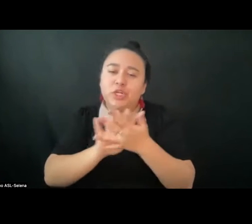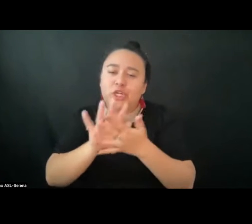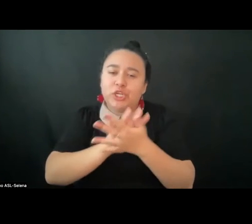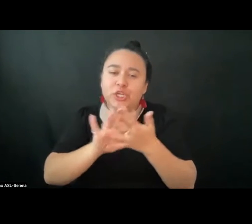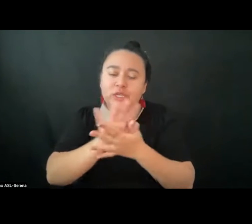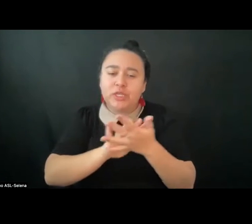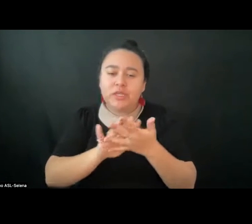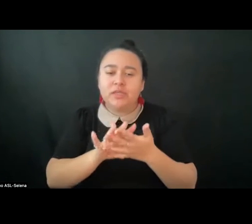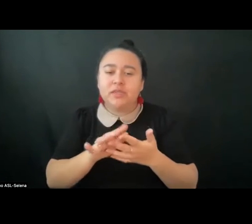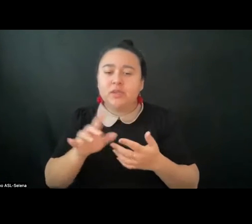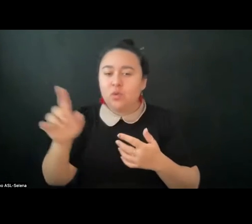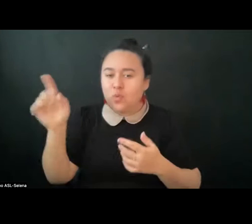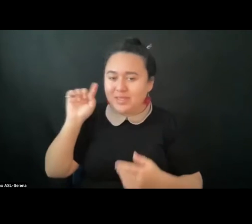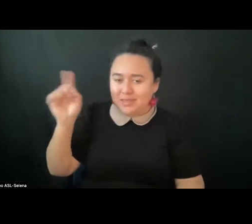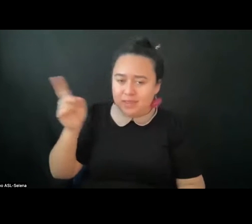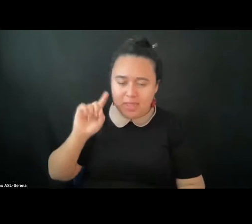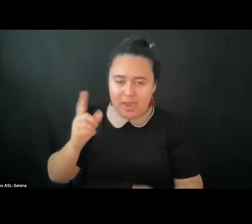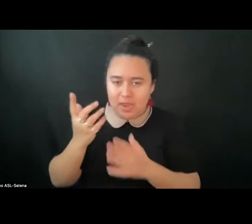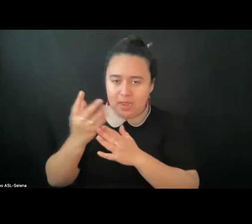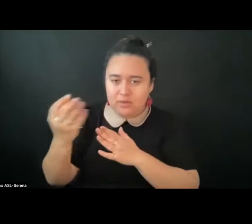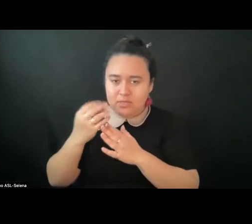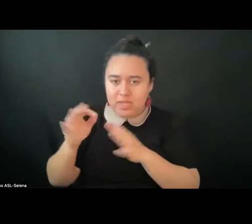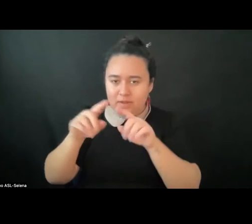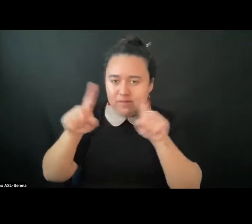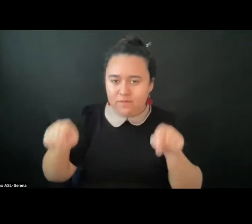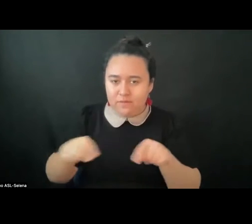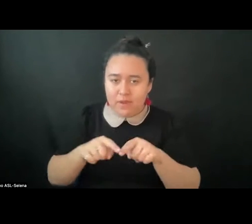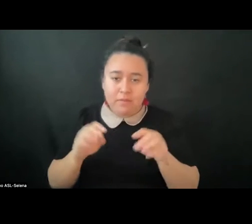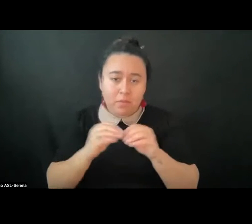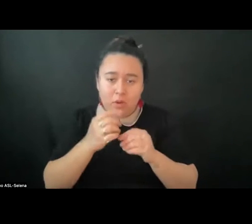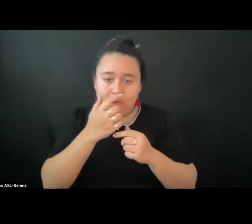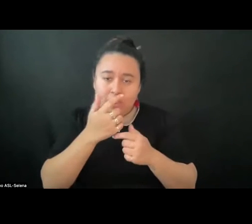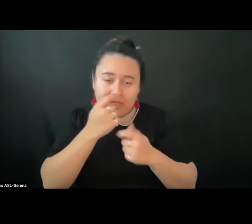the frame, which is sometimes more interesting than what's going on inside of the frame, last night